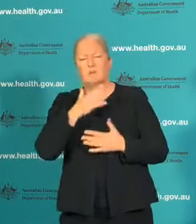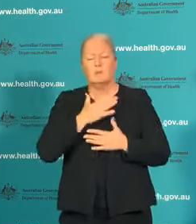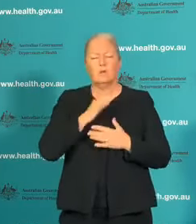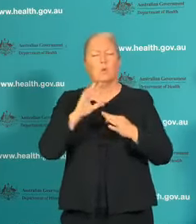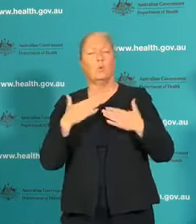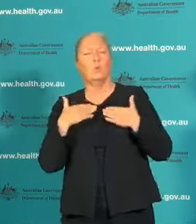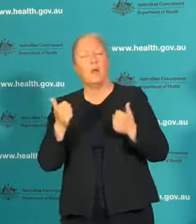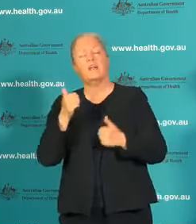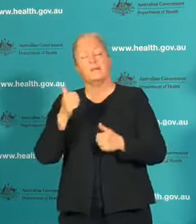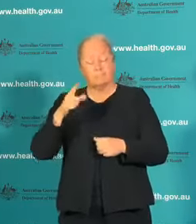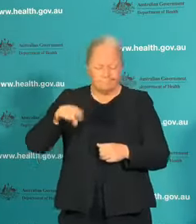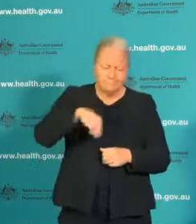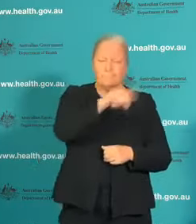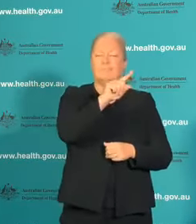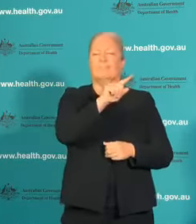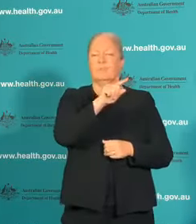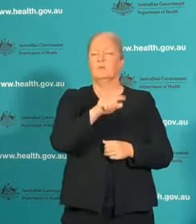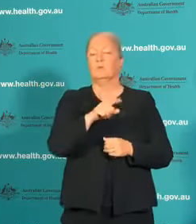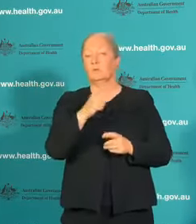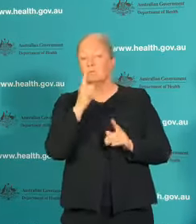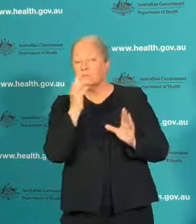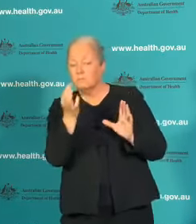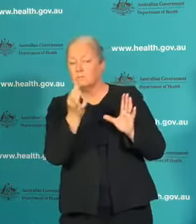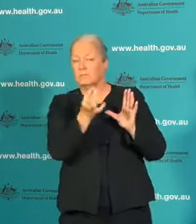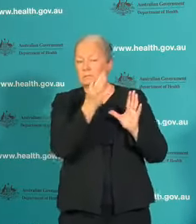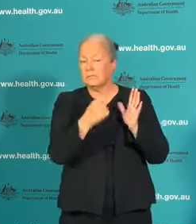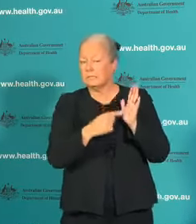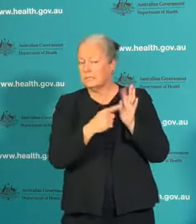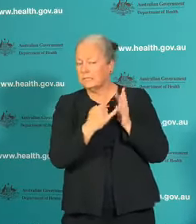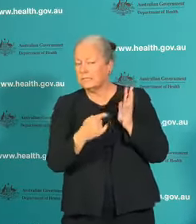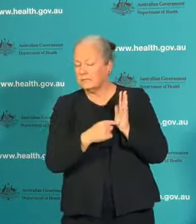to make sure we can bring COVID-19 under control.